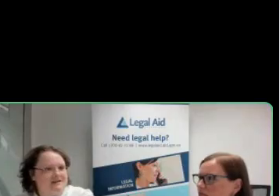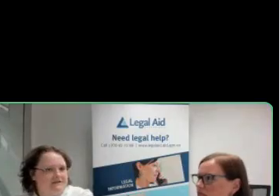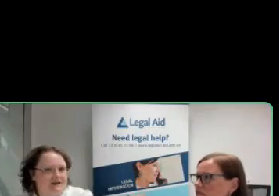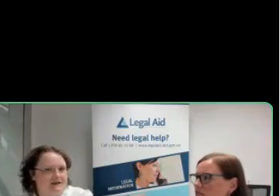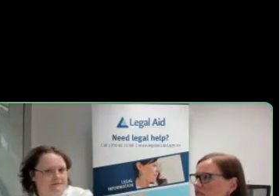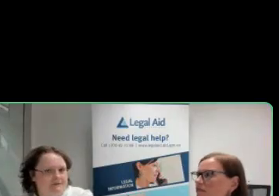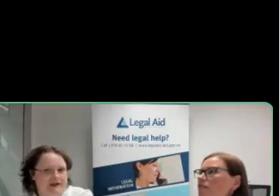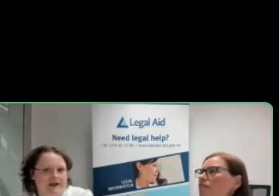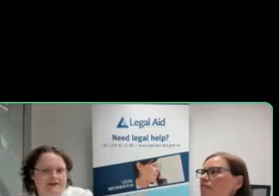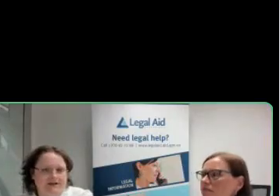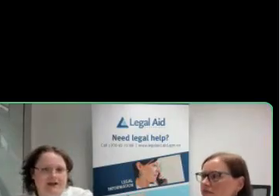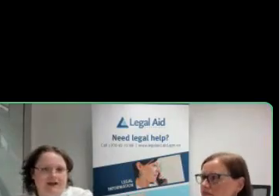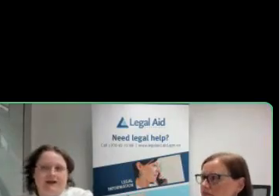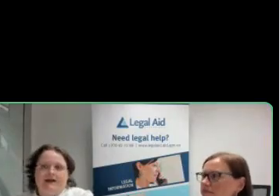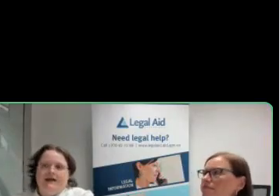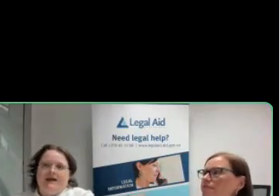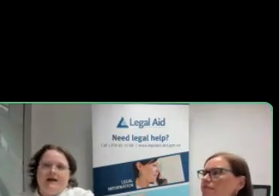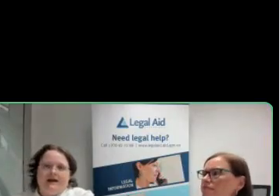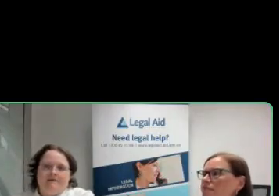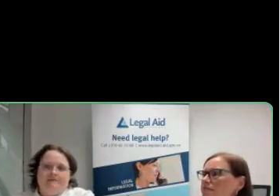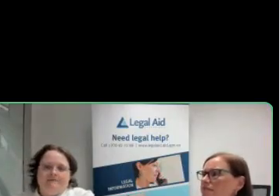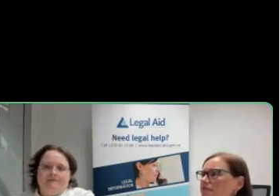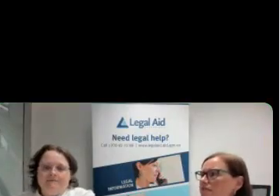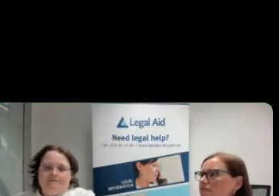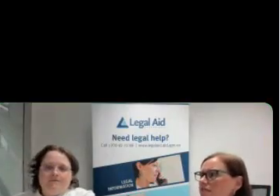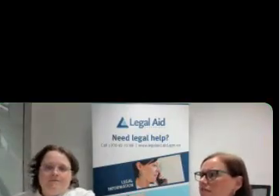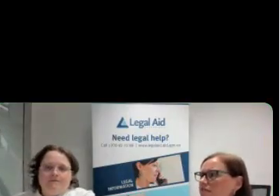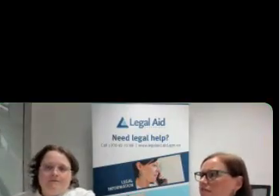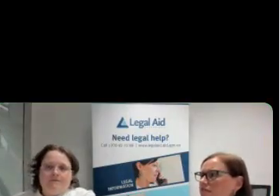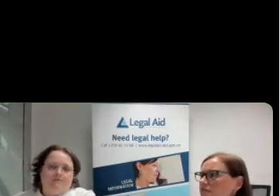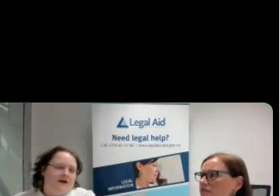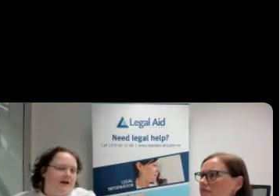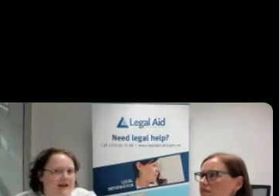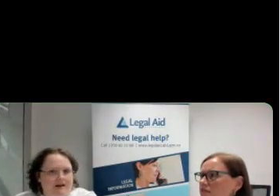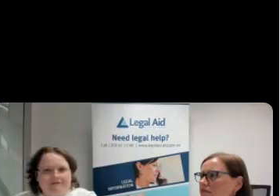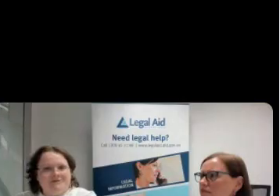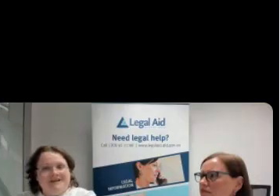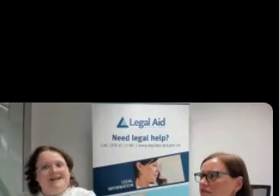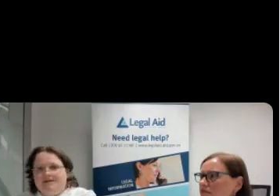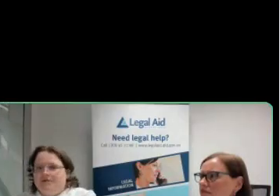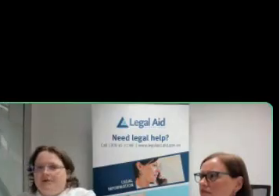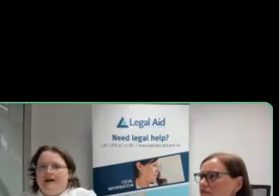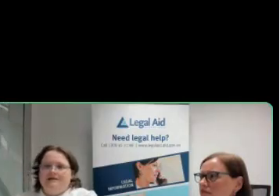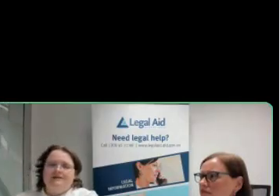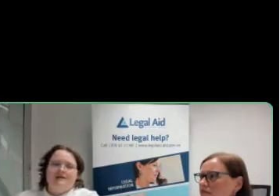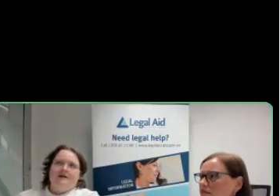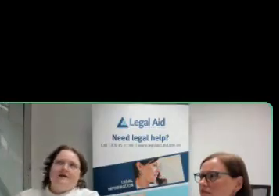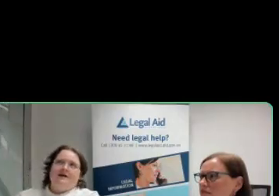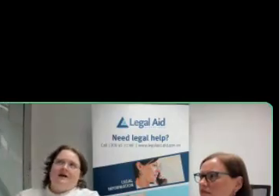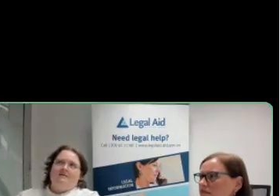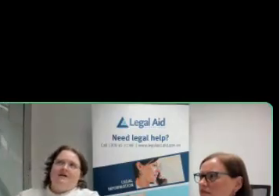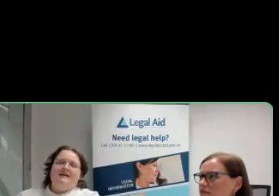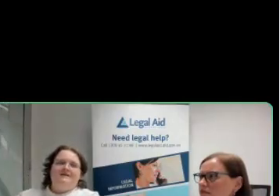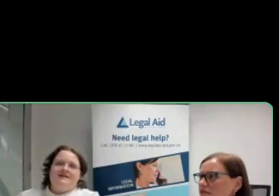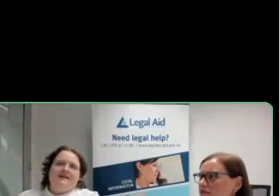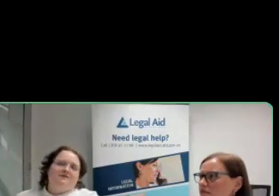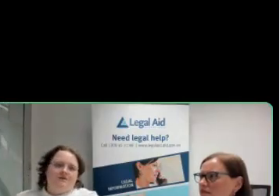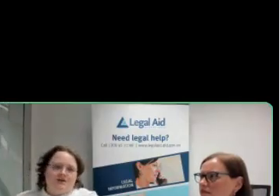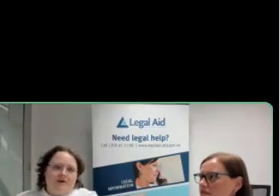specific vacation care? Um again unfortunately individualized um I think if there's any confusion